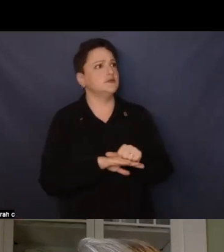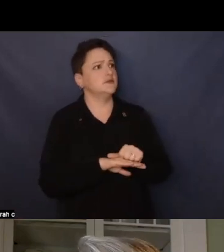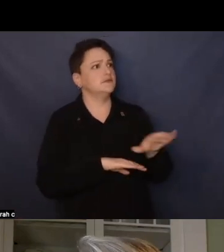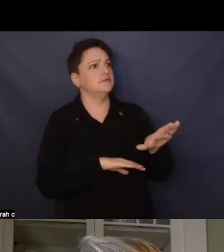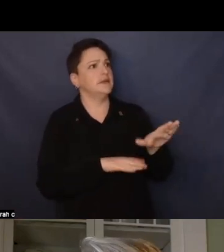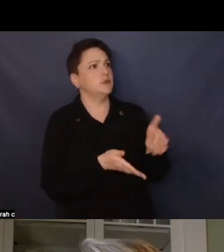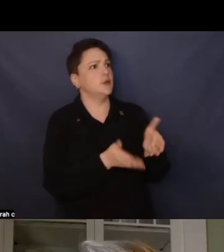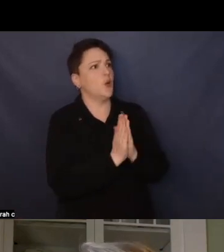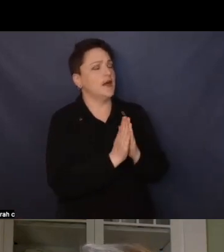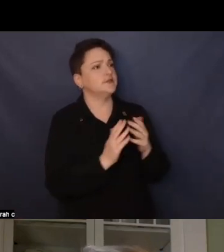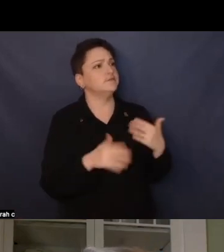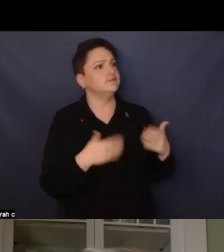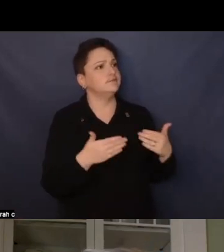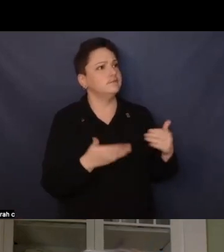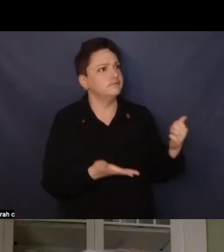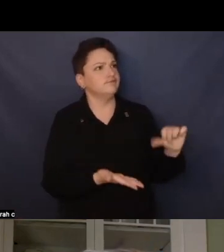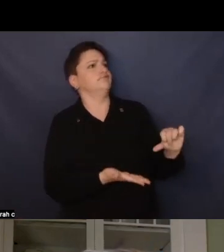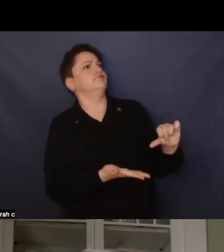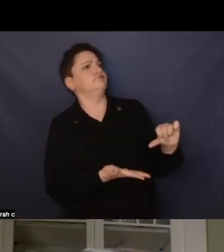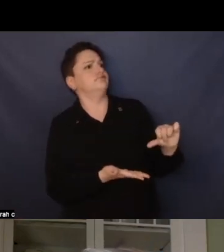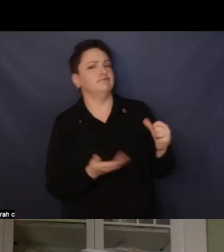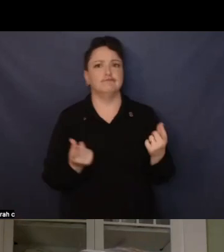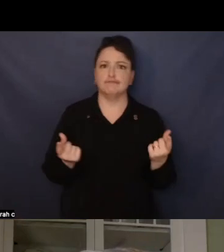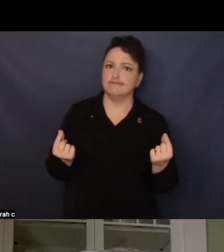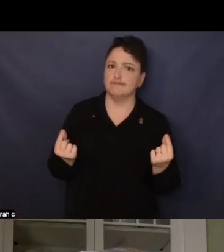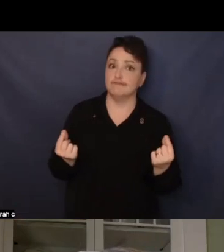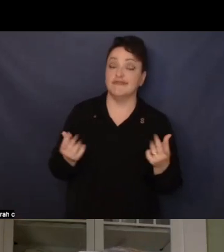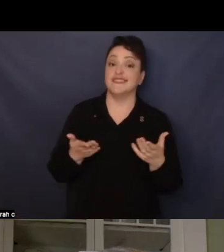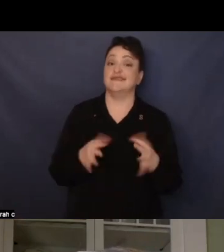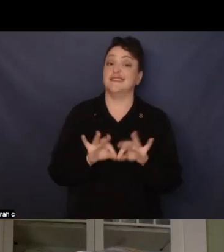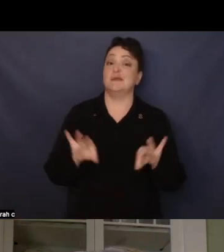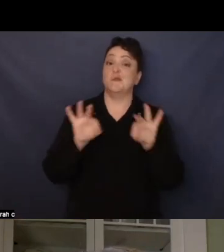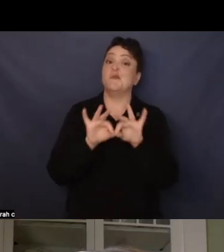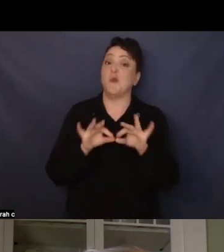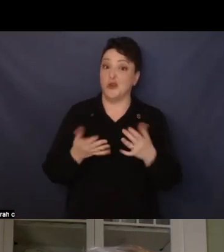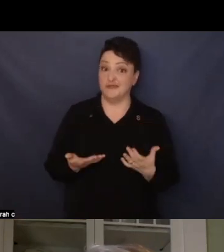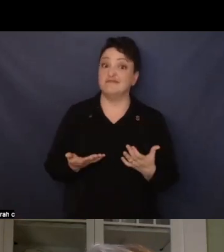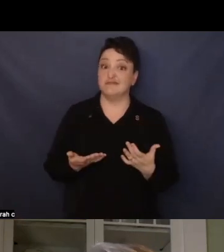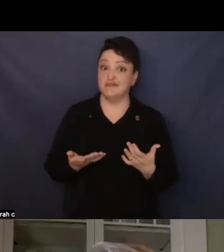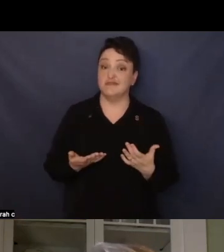And this is an important step. Although we have these federally protected rights,